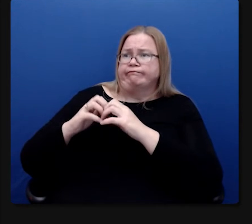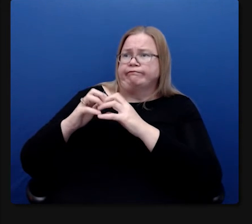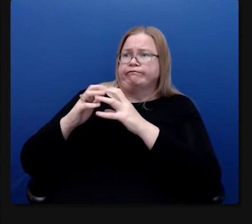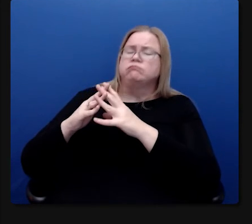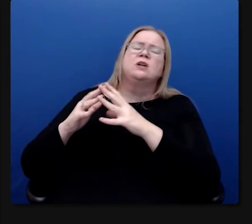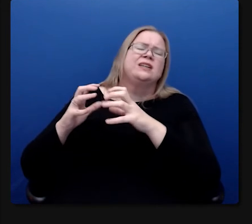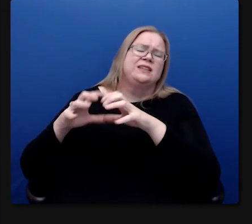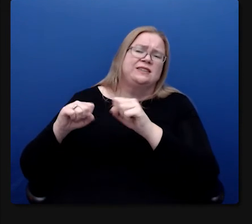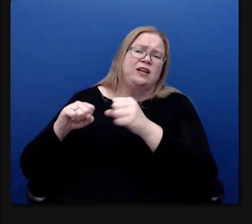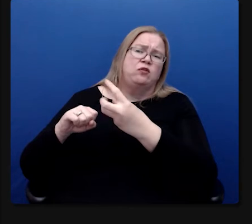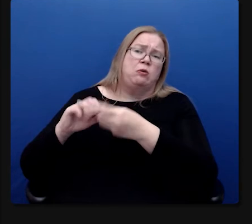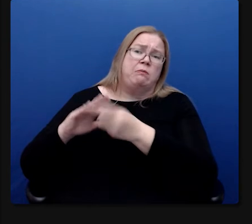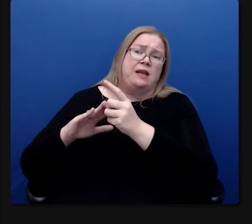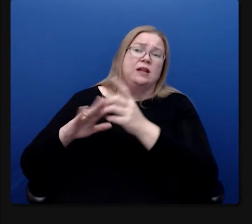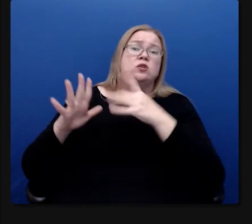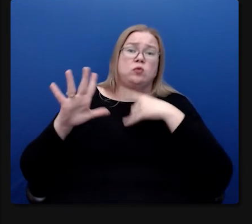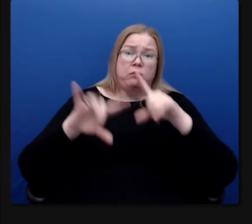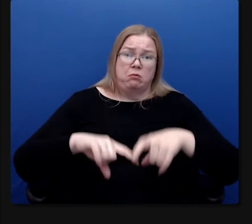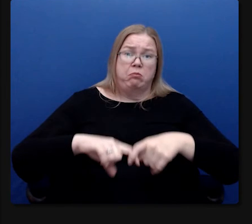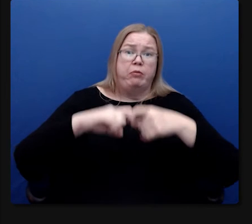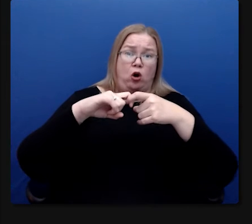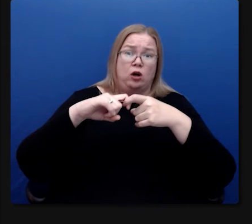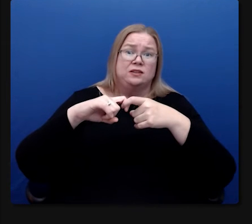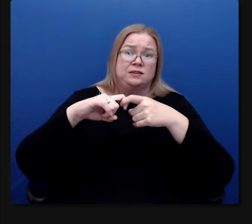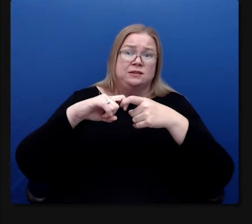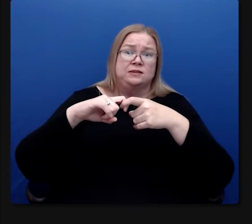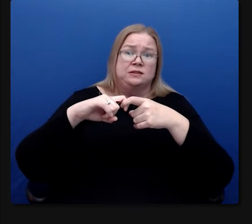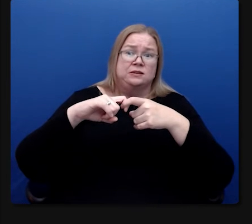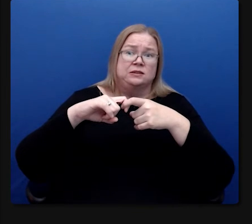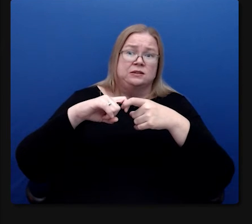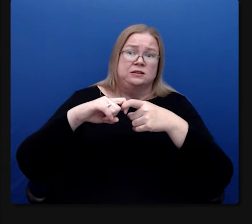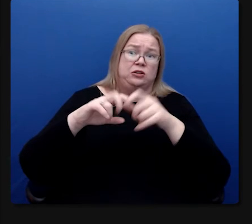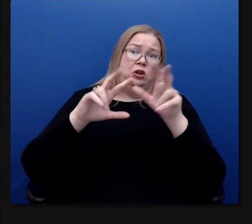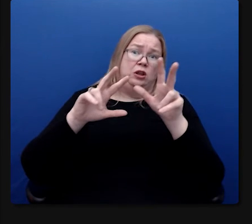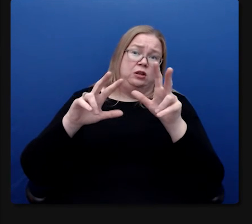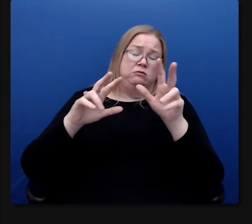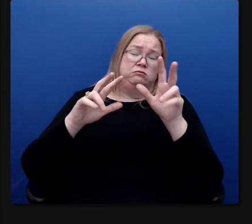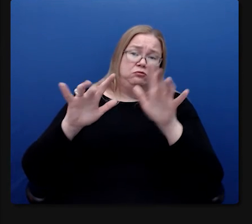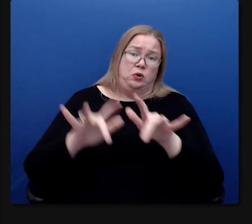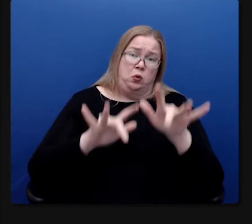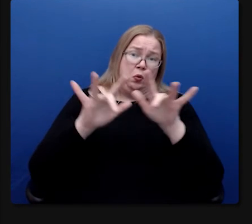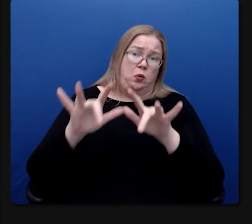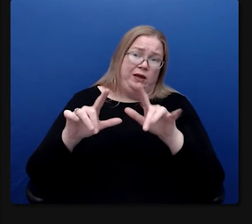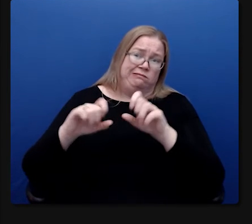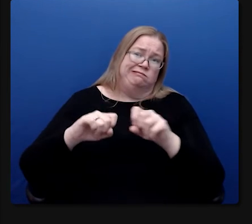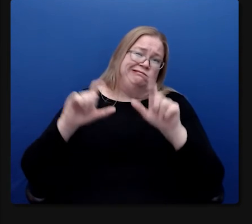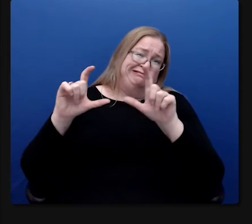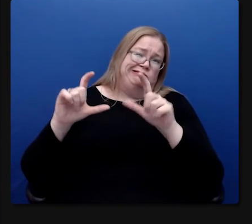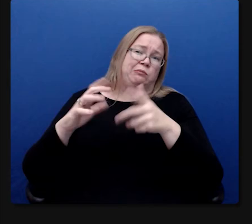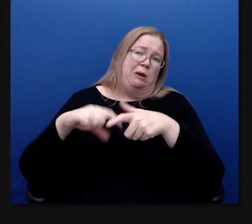This is going to take a few minutes, so I'm going to pause the recording while this is going on,